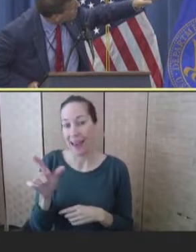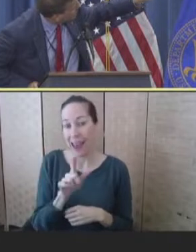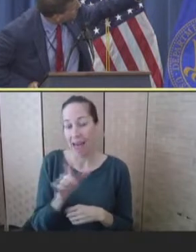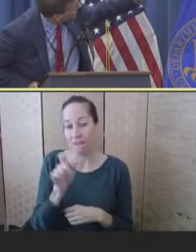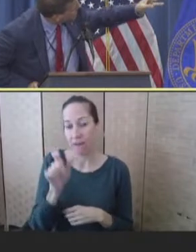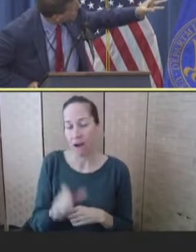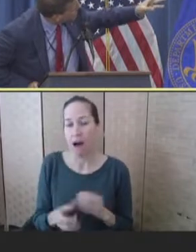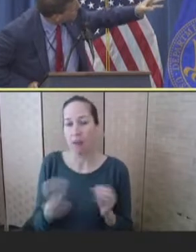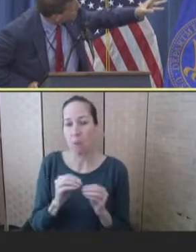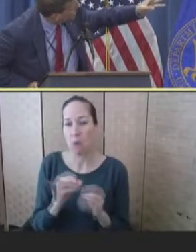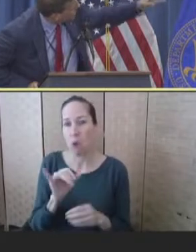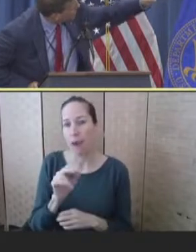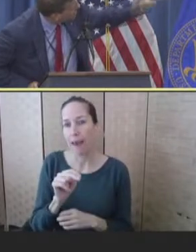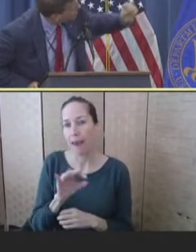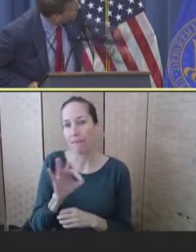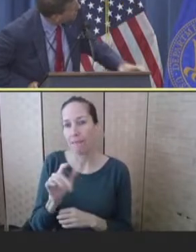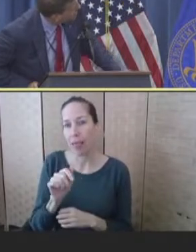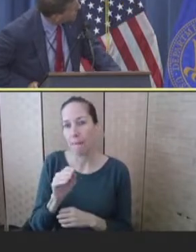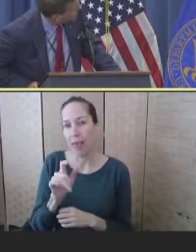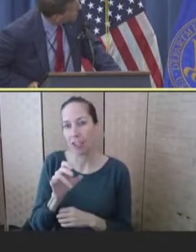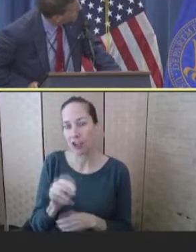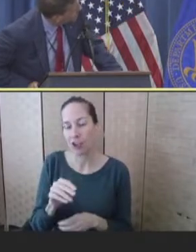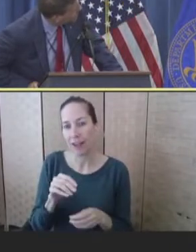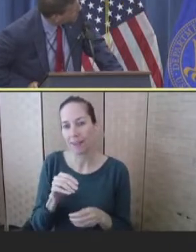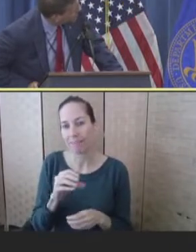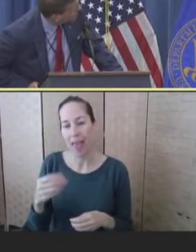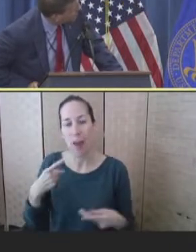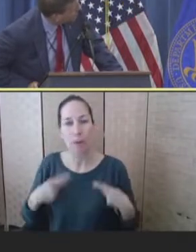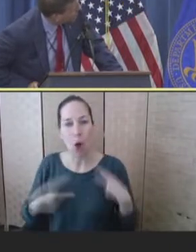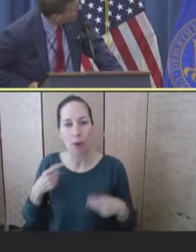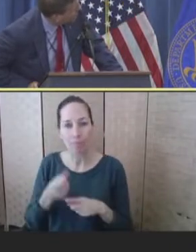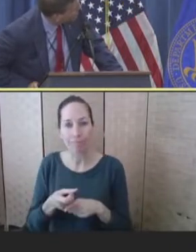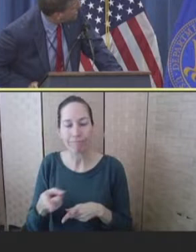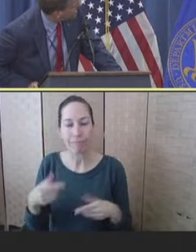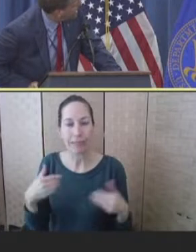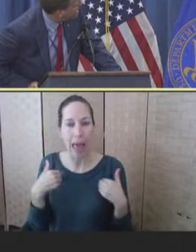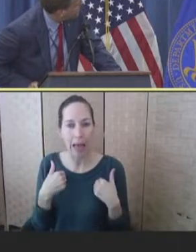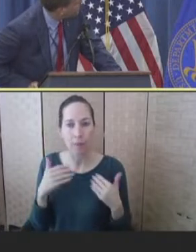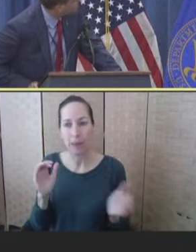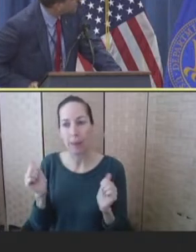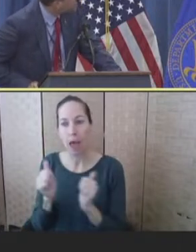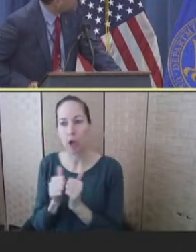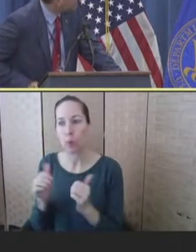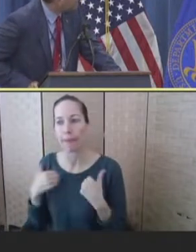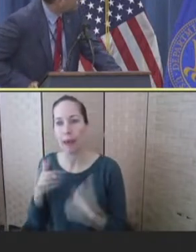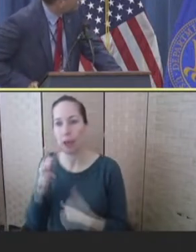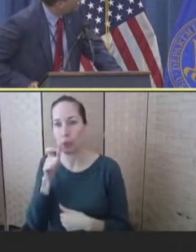in the lungs of those animals compared to the vaccinated animals that looks quite good. Next slide.